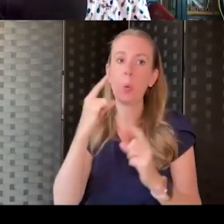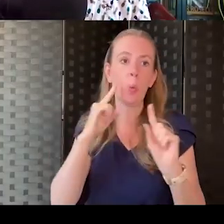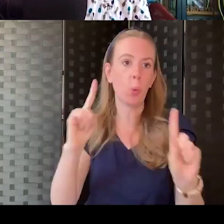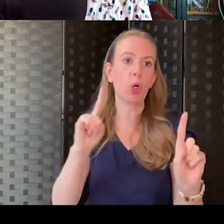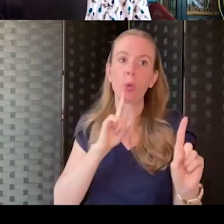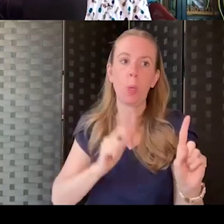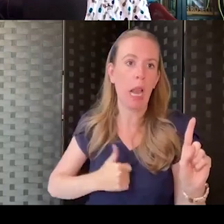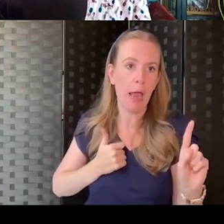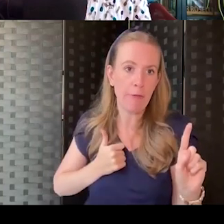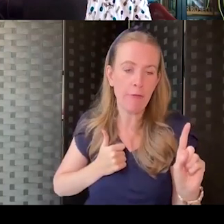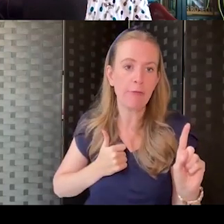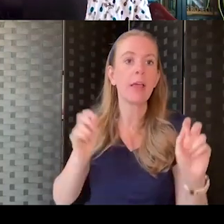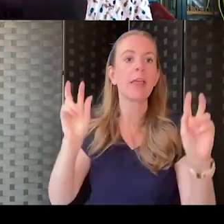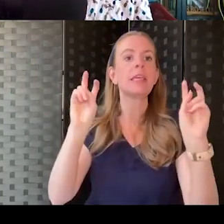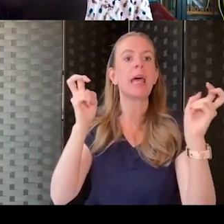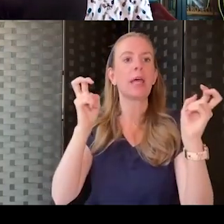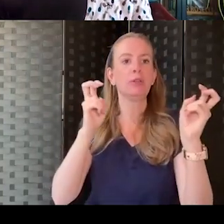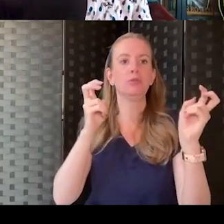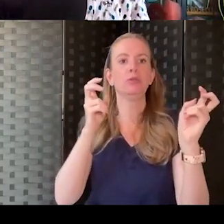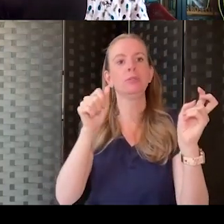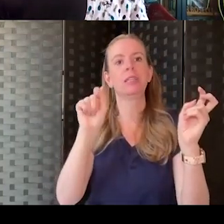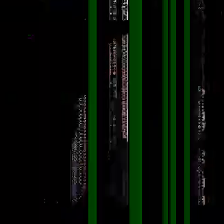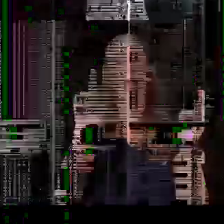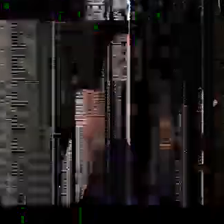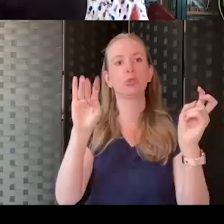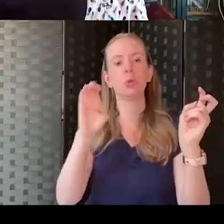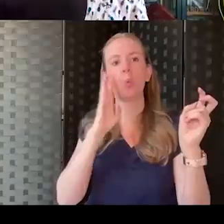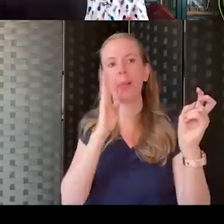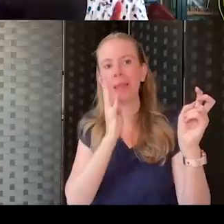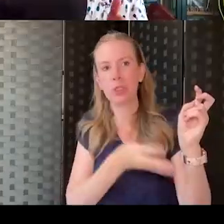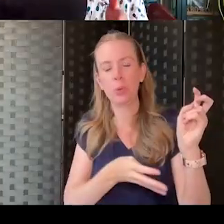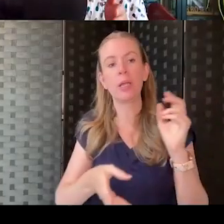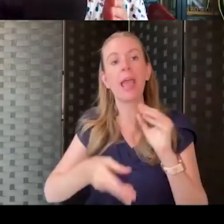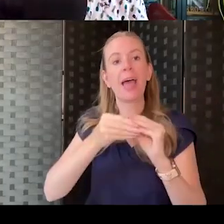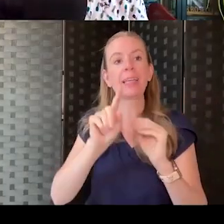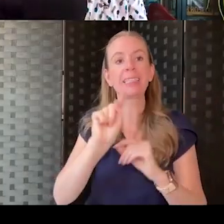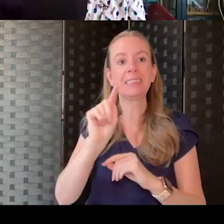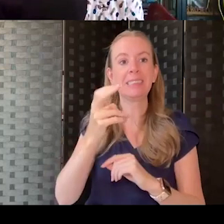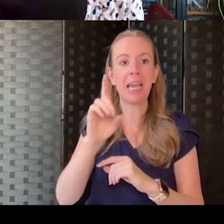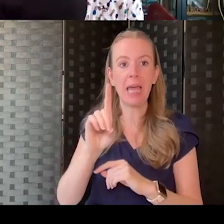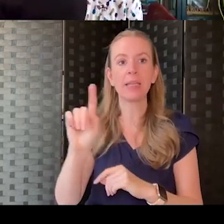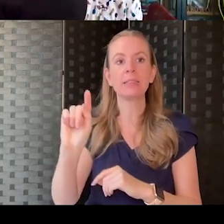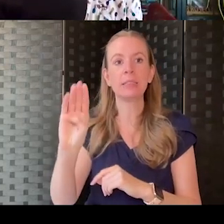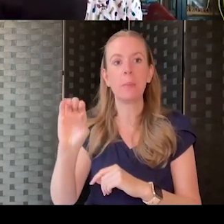The header's attribute is largely ignored. Adding thead, tfoot, and colgroup have no